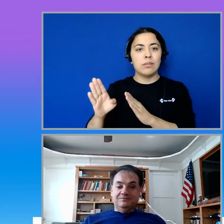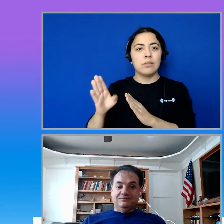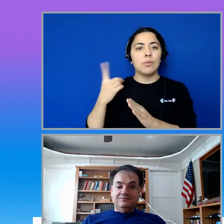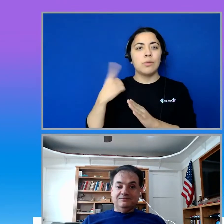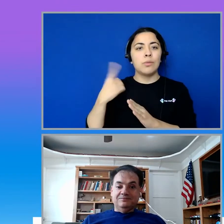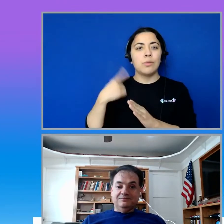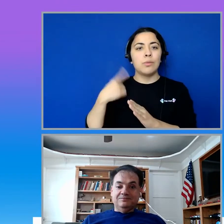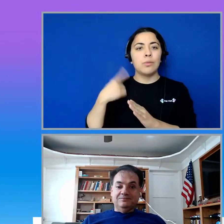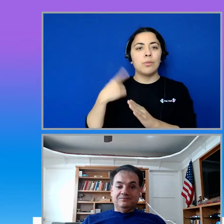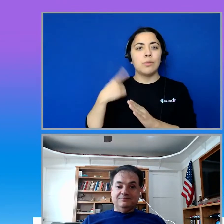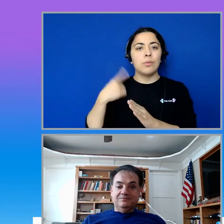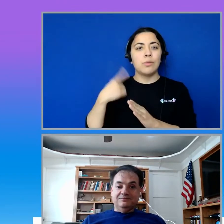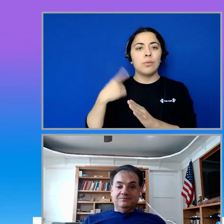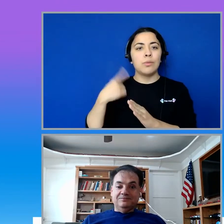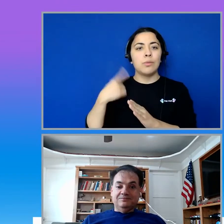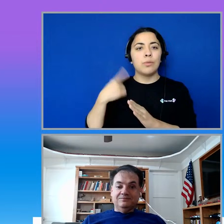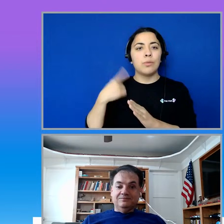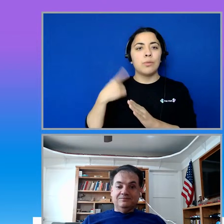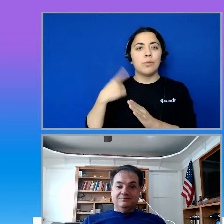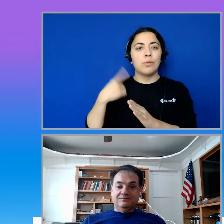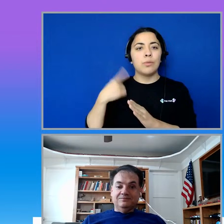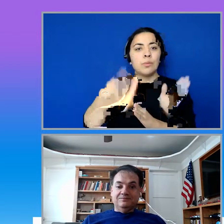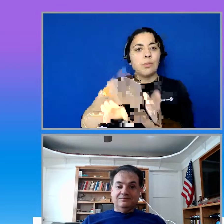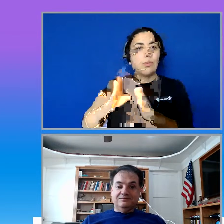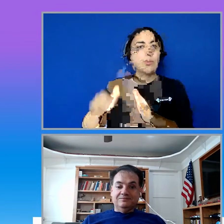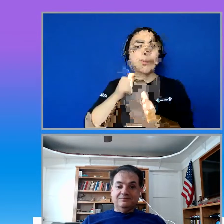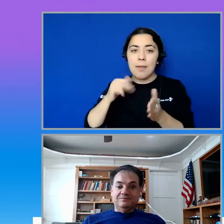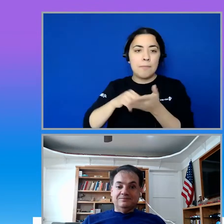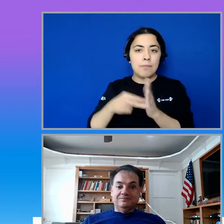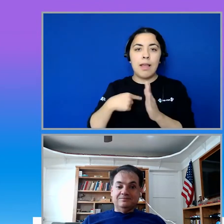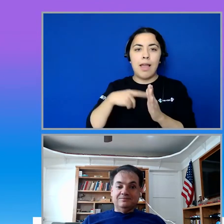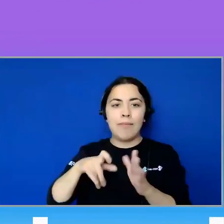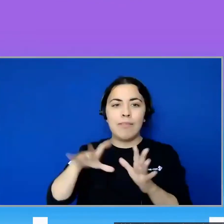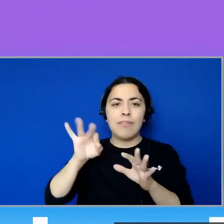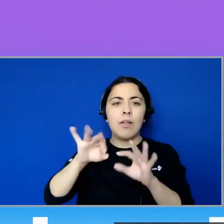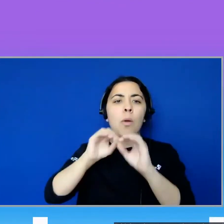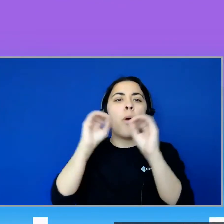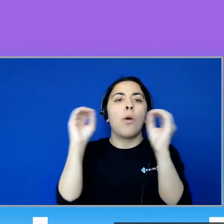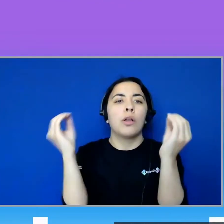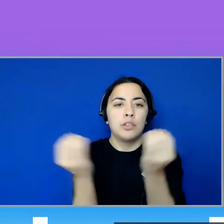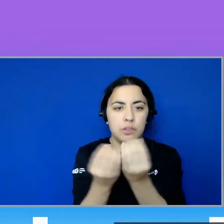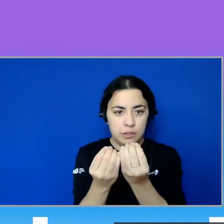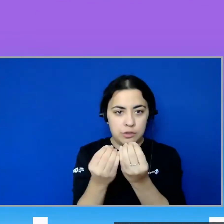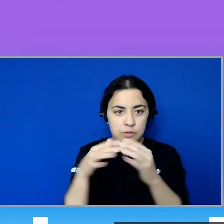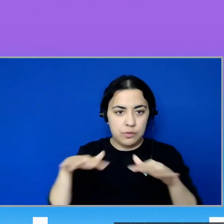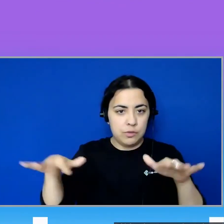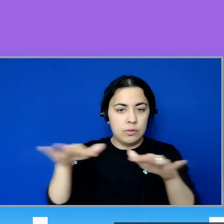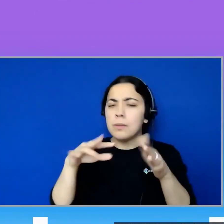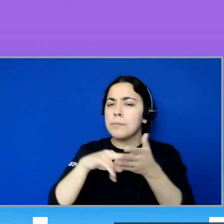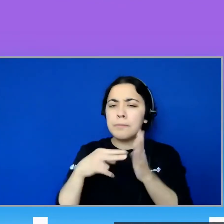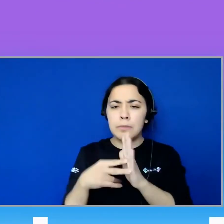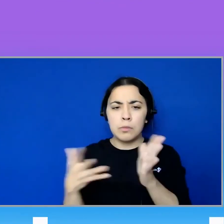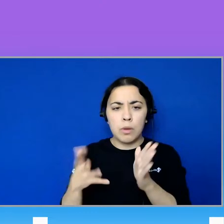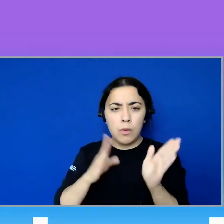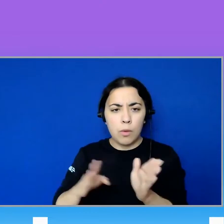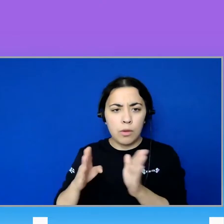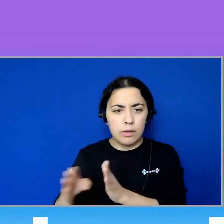doesn't necessarily mean I have